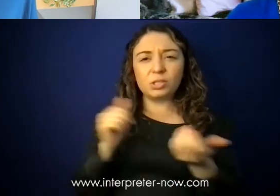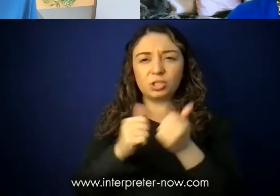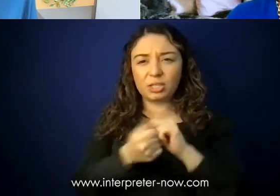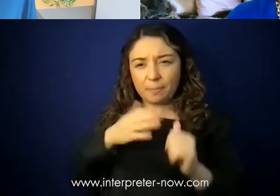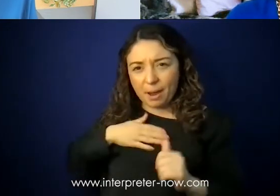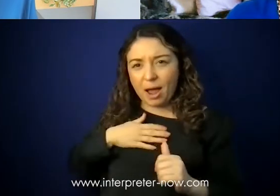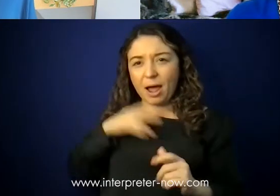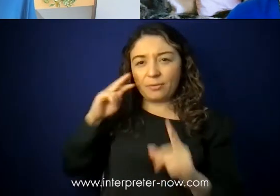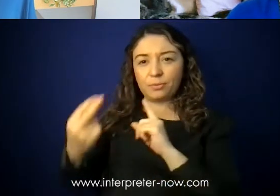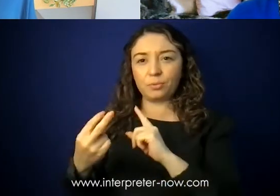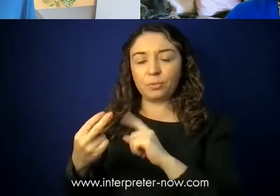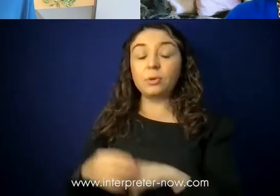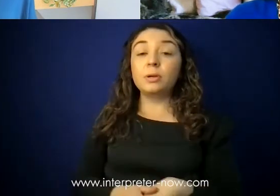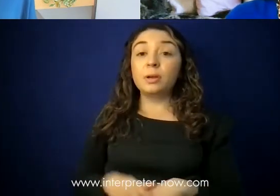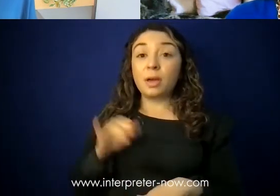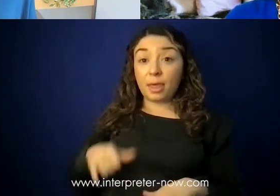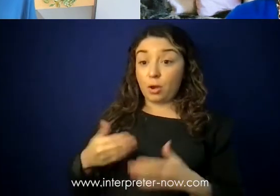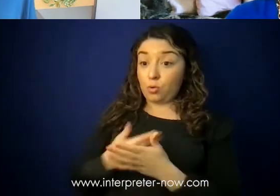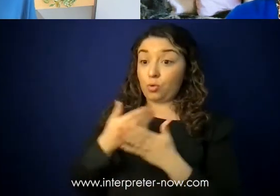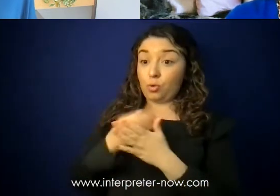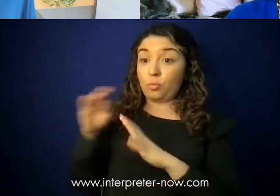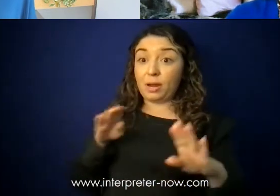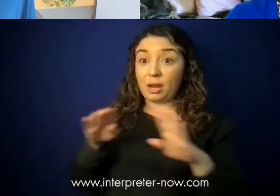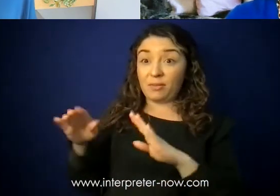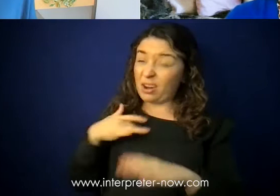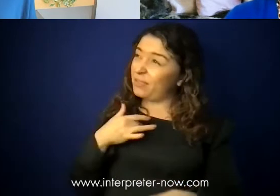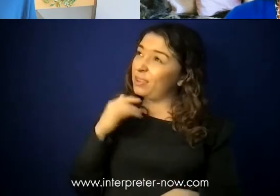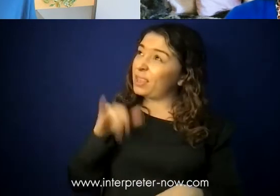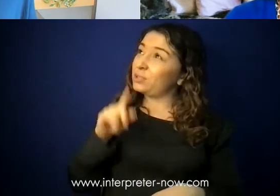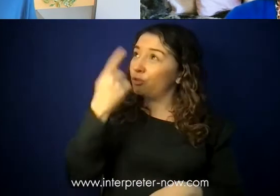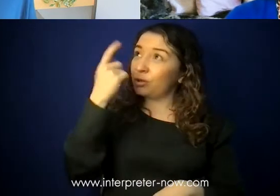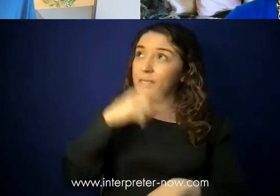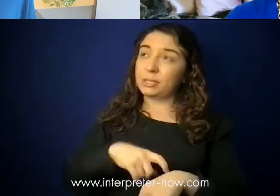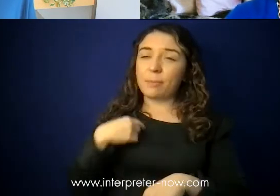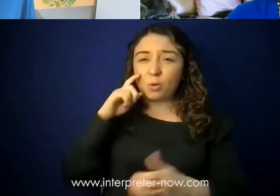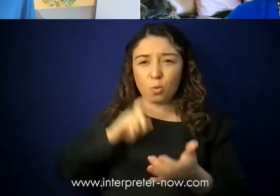But importantly, is this new behavior for this individual? Is this the first time I'm sort of noticing this?